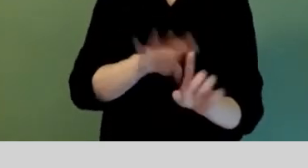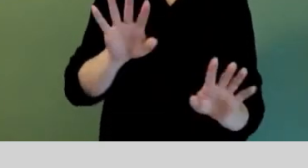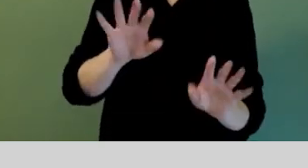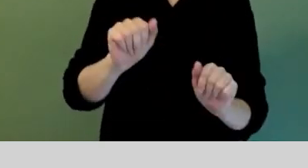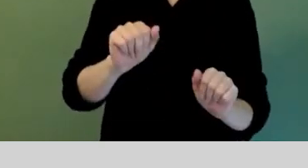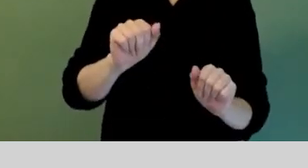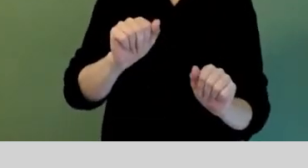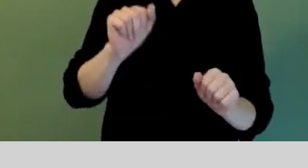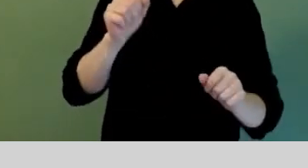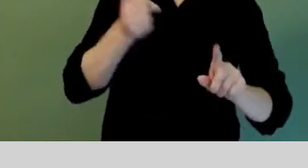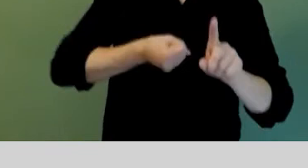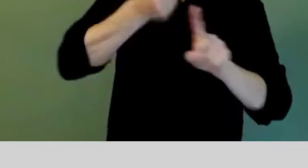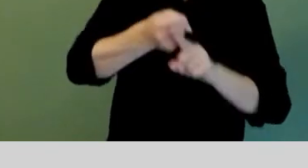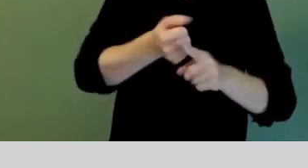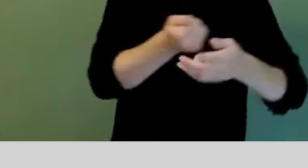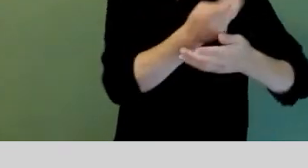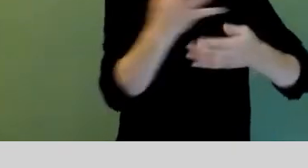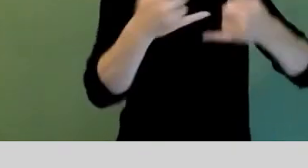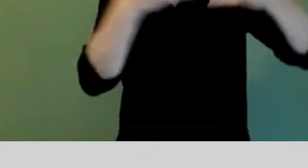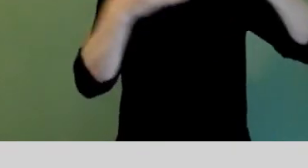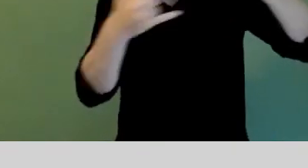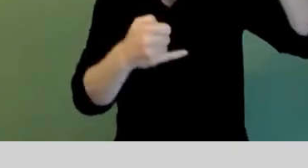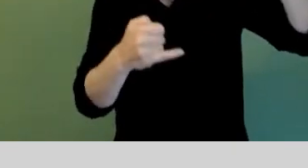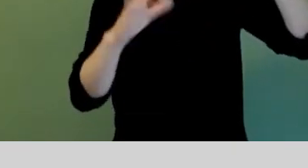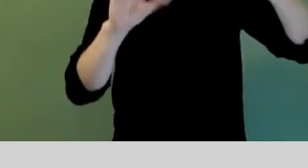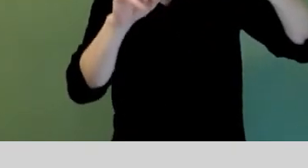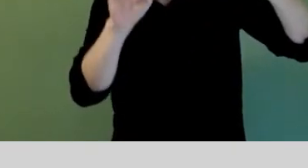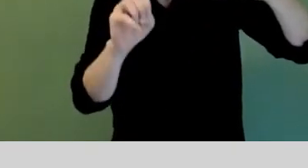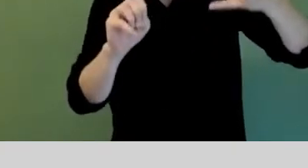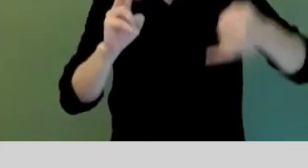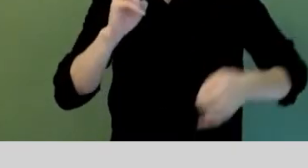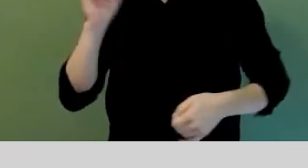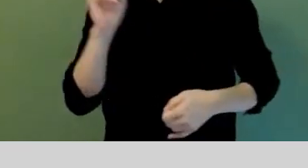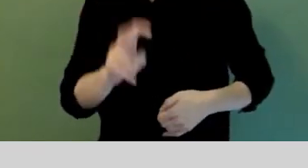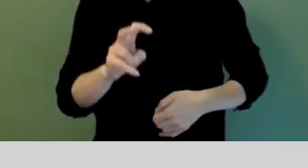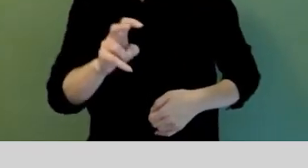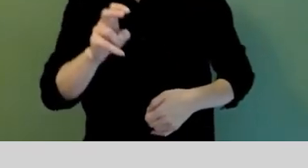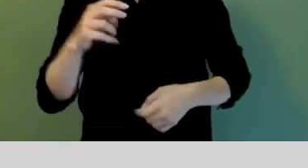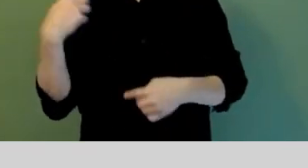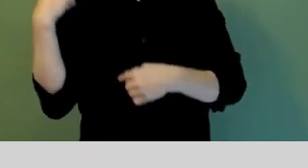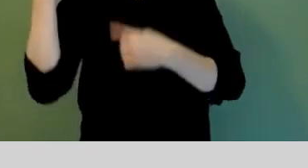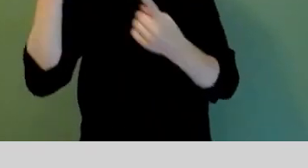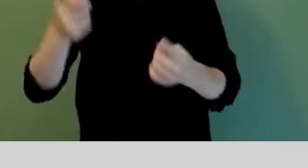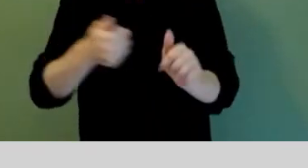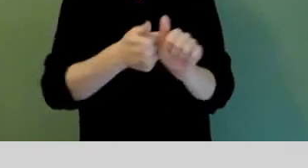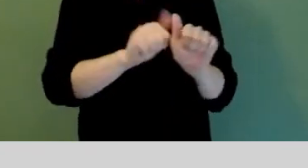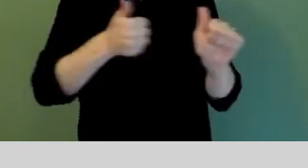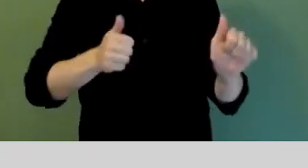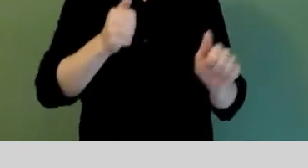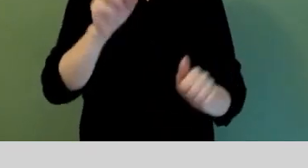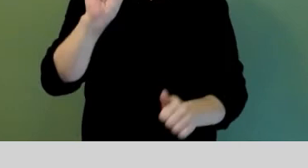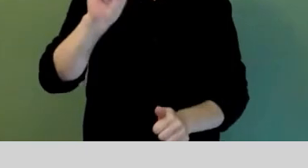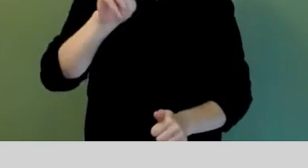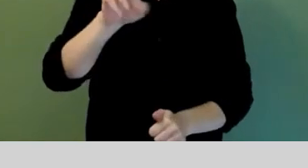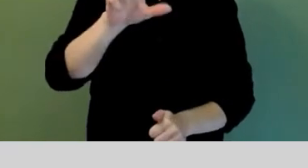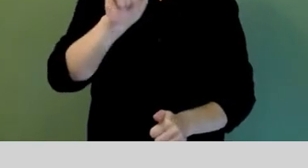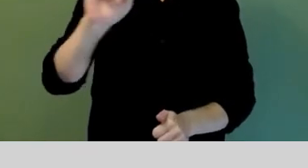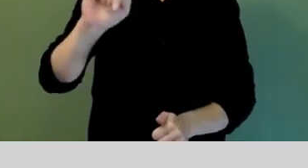to write effectively. Python has for the longest time avoided having multiline lambdas. And this pattern is one that lets you take advantage